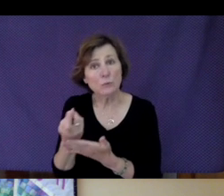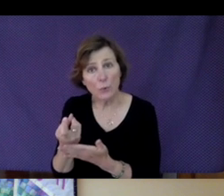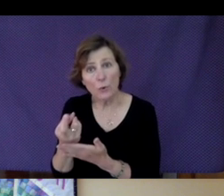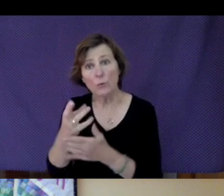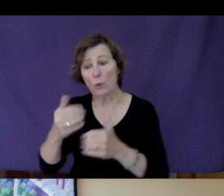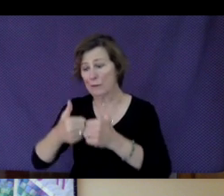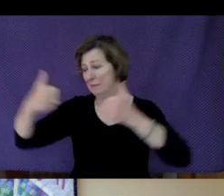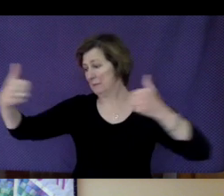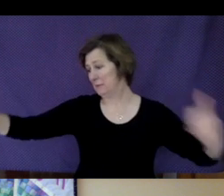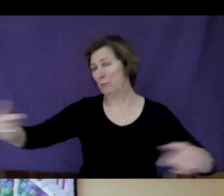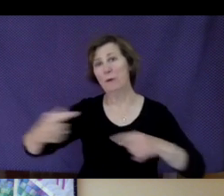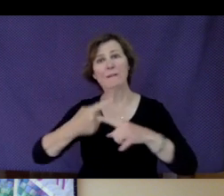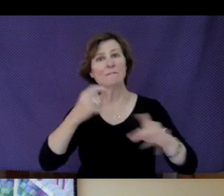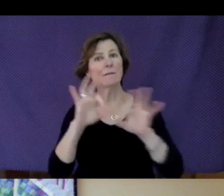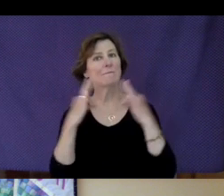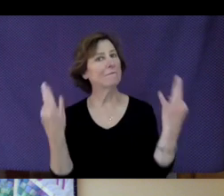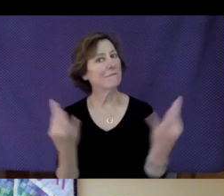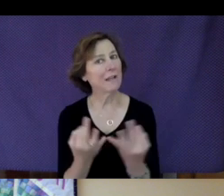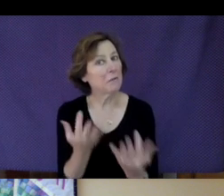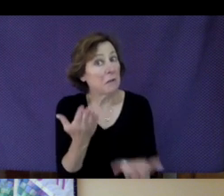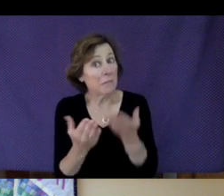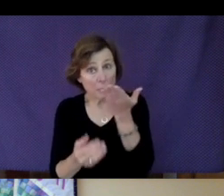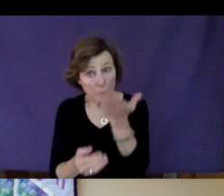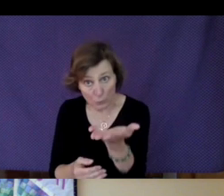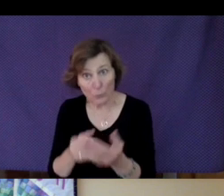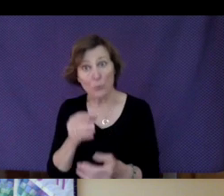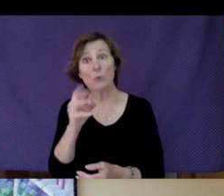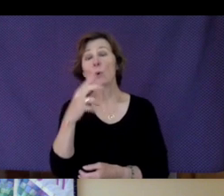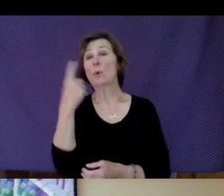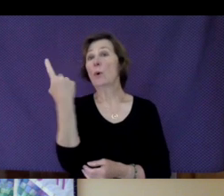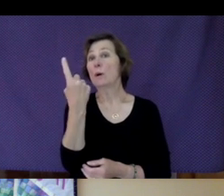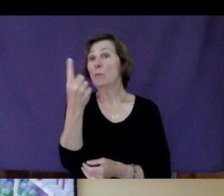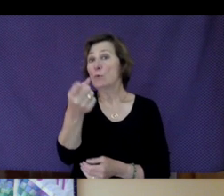perhaps you Or someone you love has been adversely affected